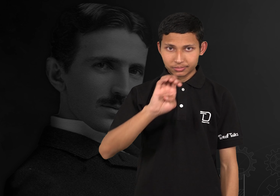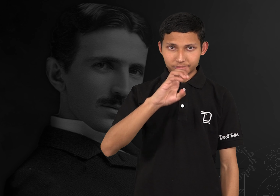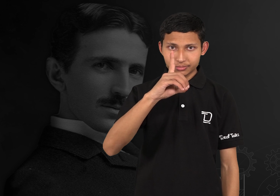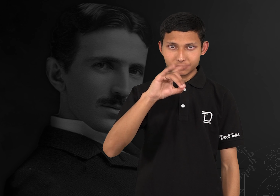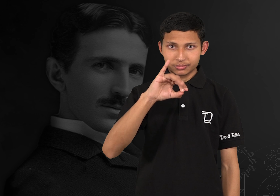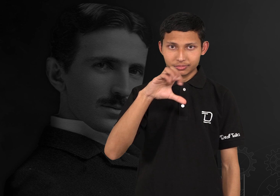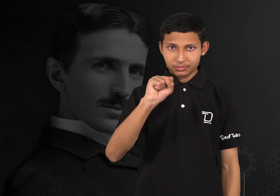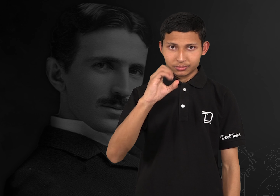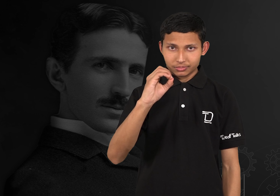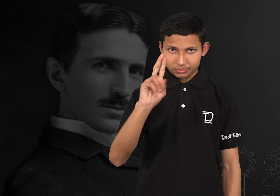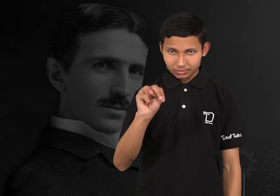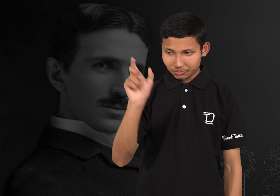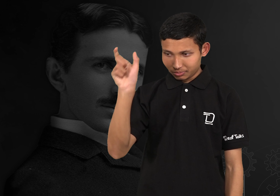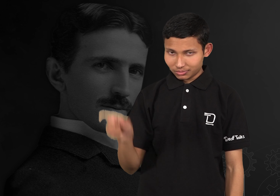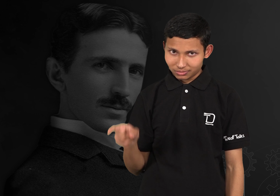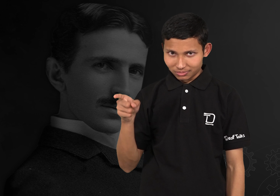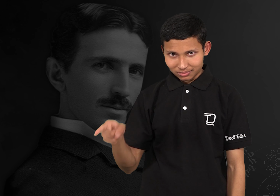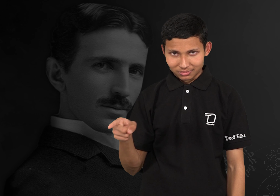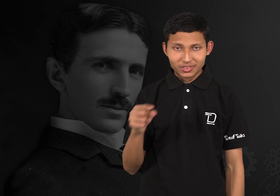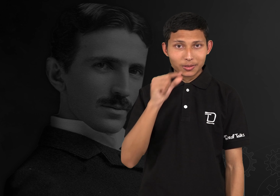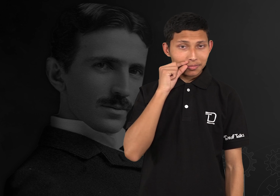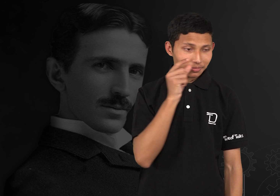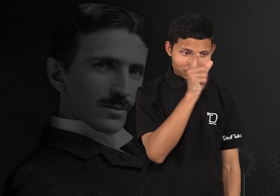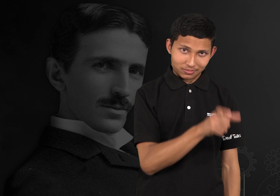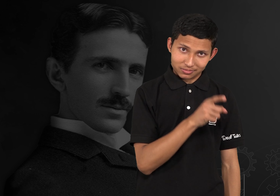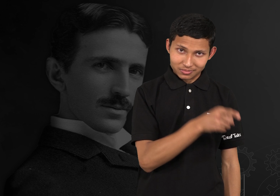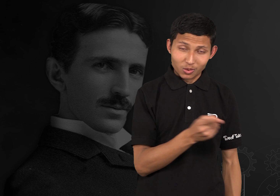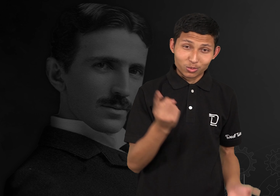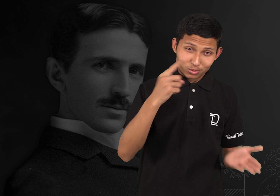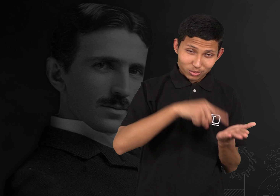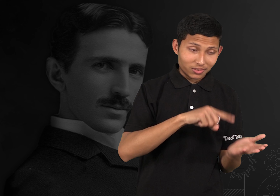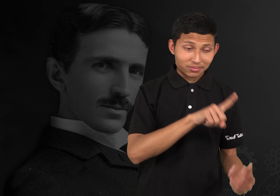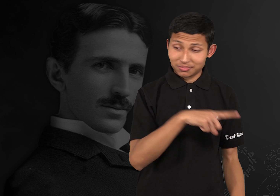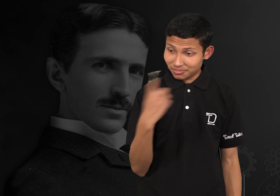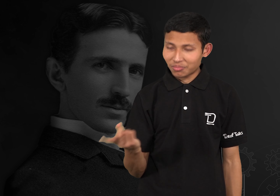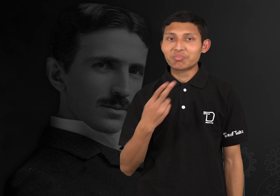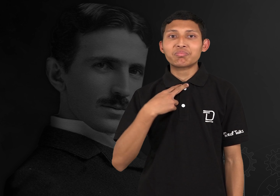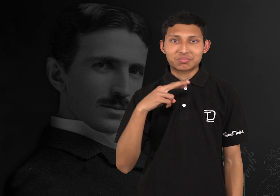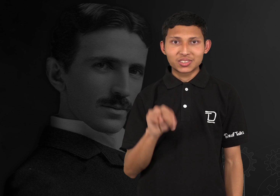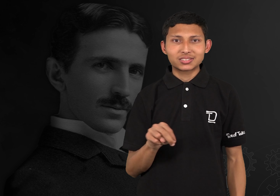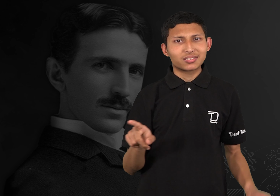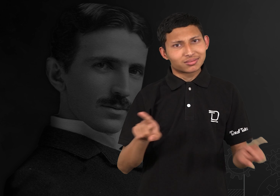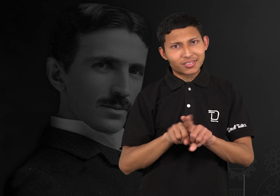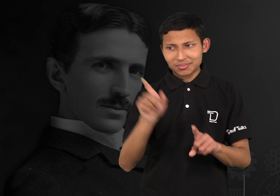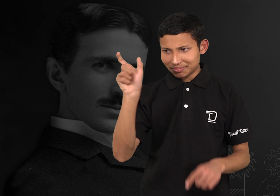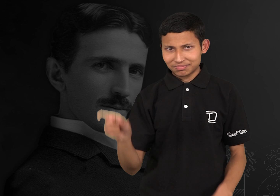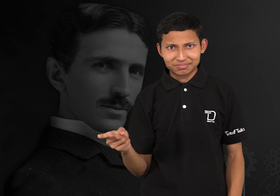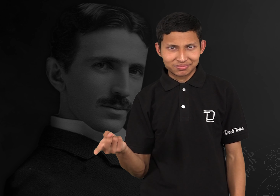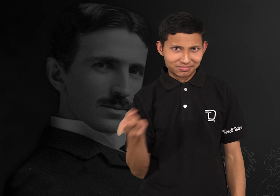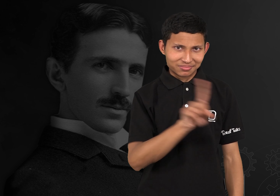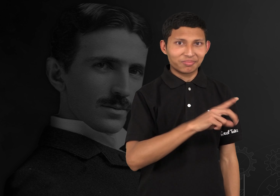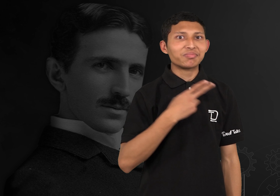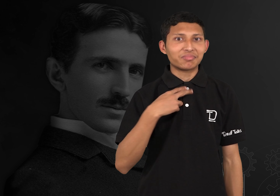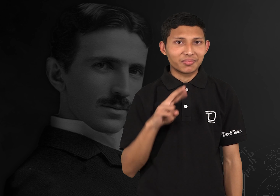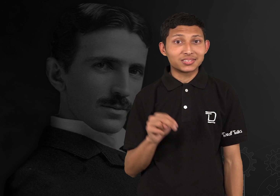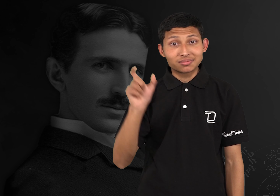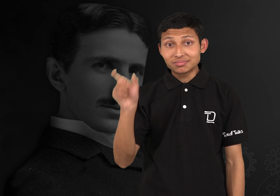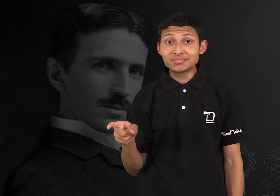Tesla initially had a good impression of Edison. Edison was also impressed by Tesla, Edison later stated,